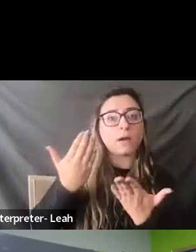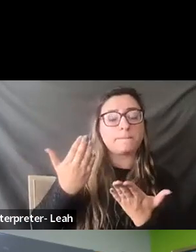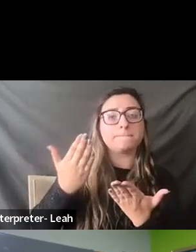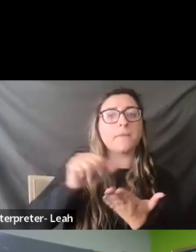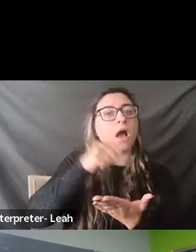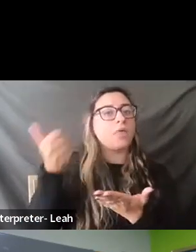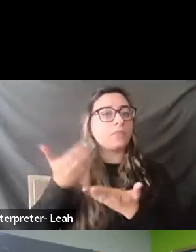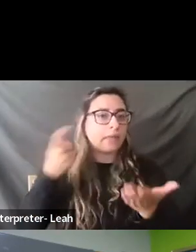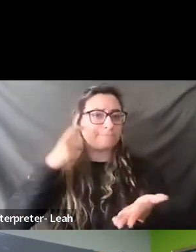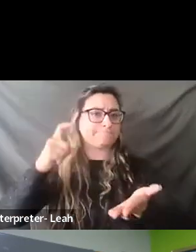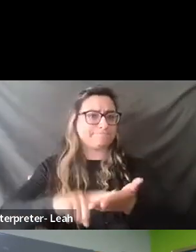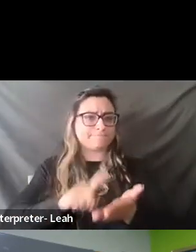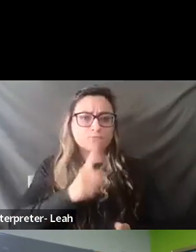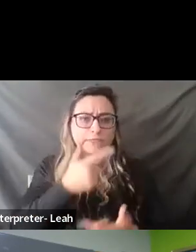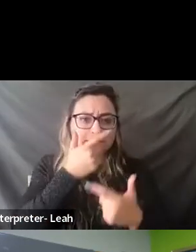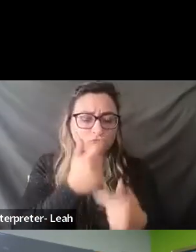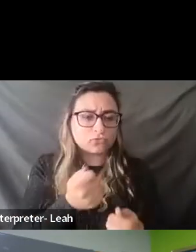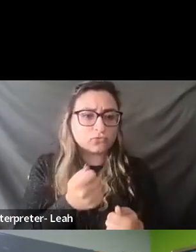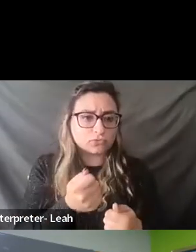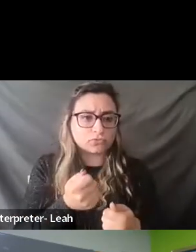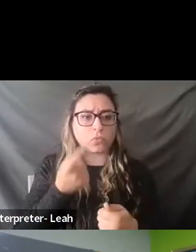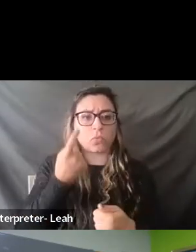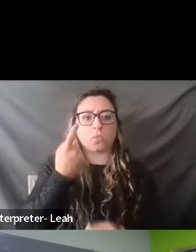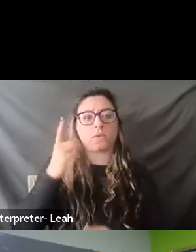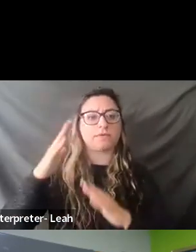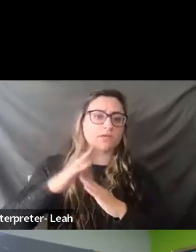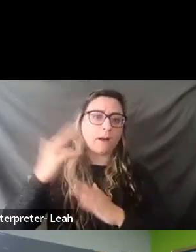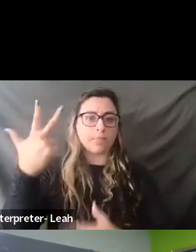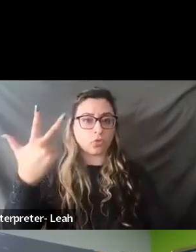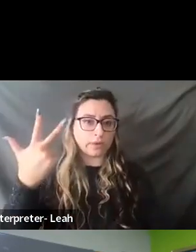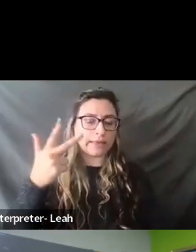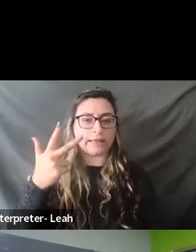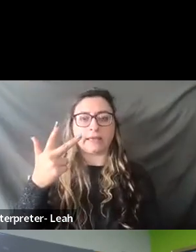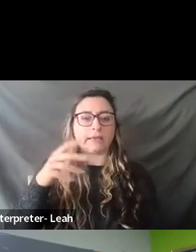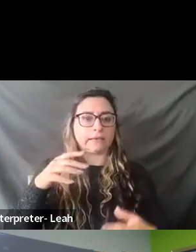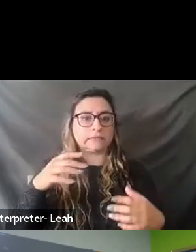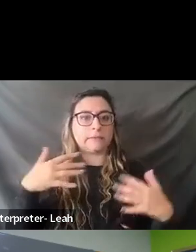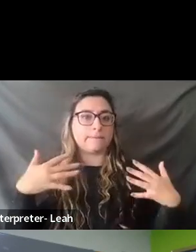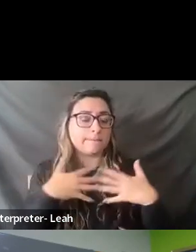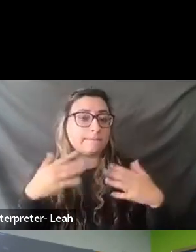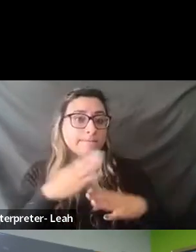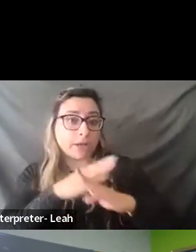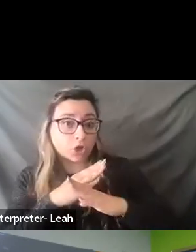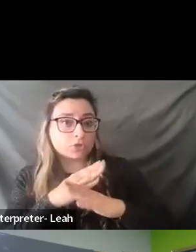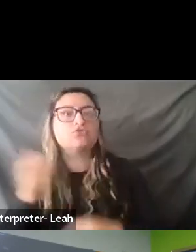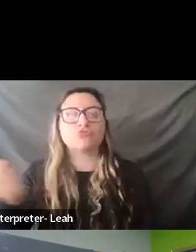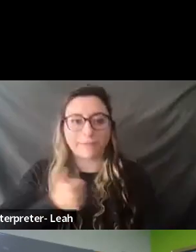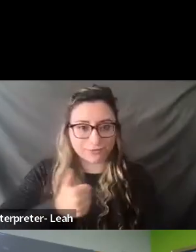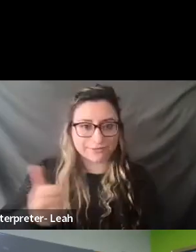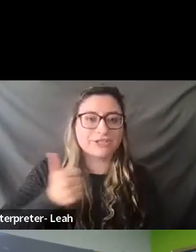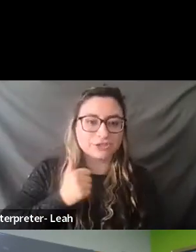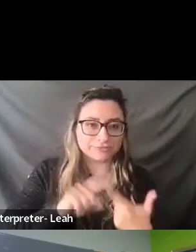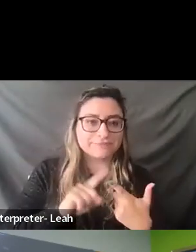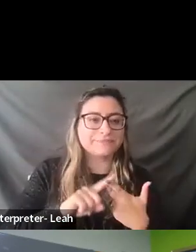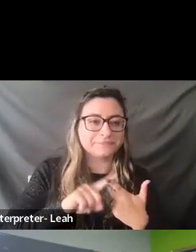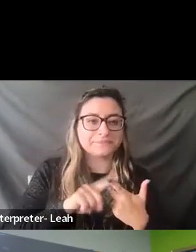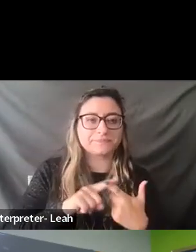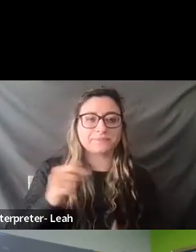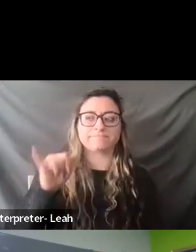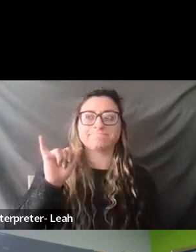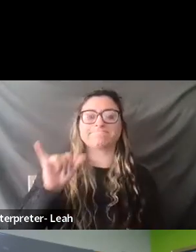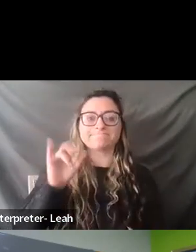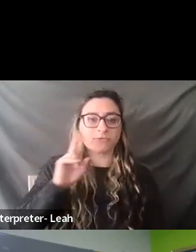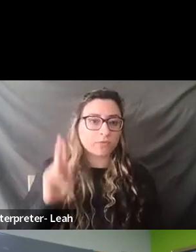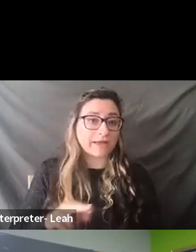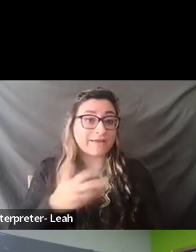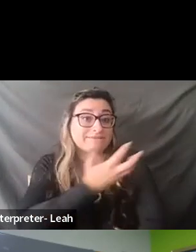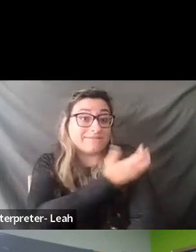And the people who are prioritizing the funding and the resources.